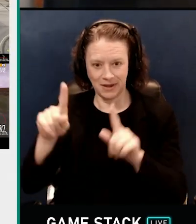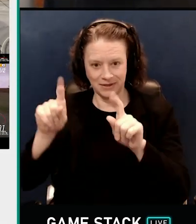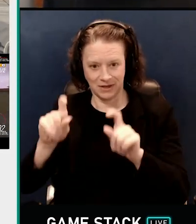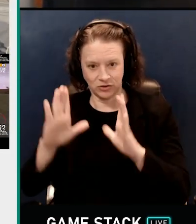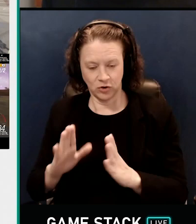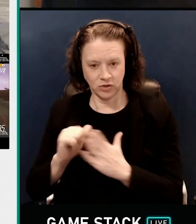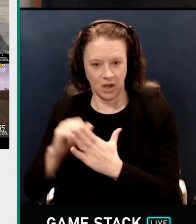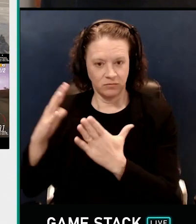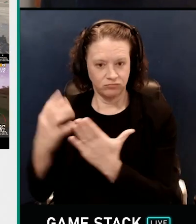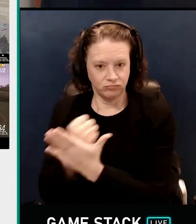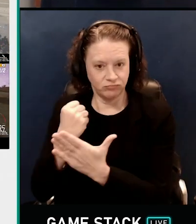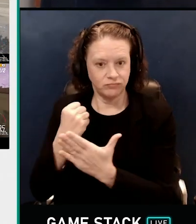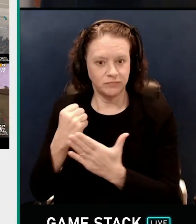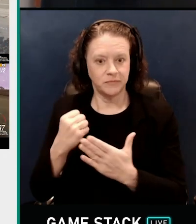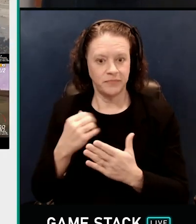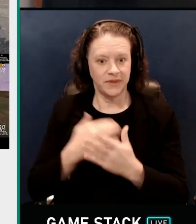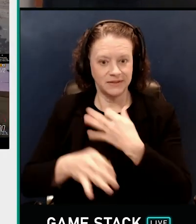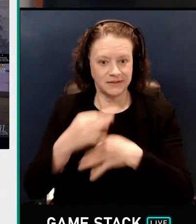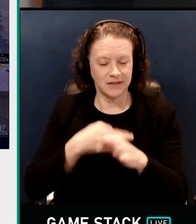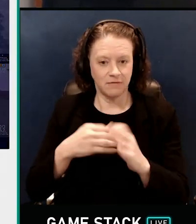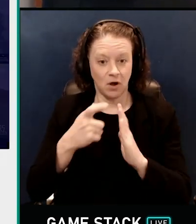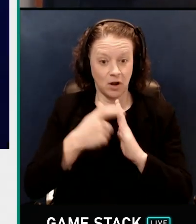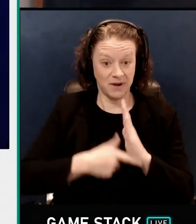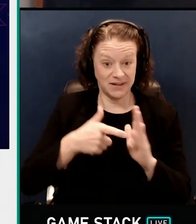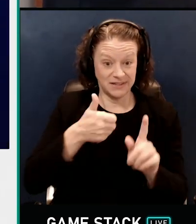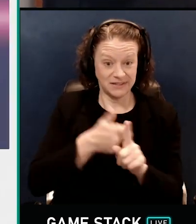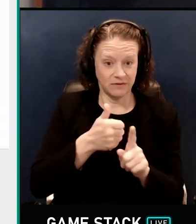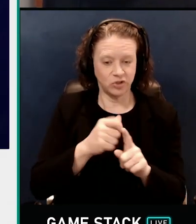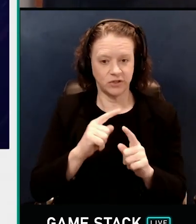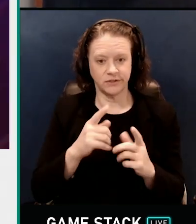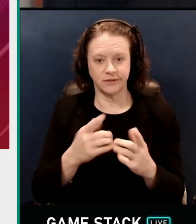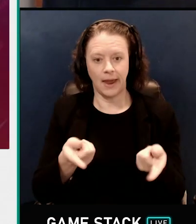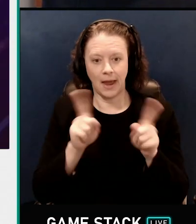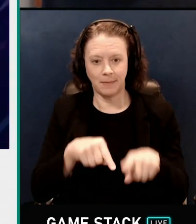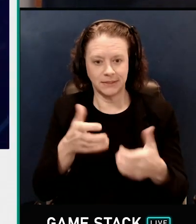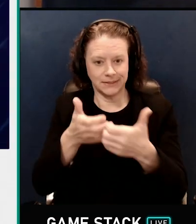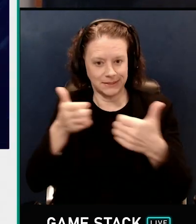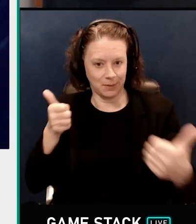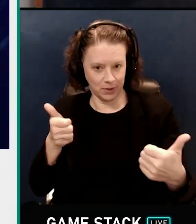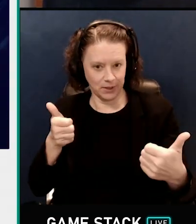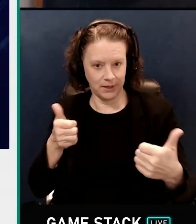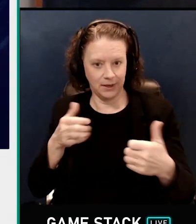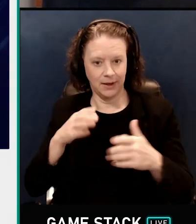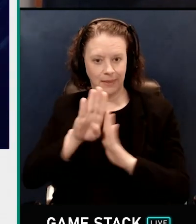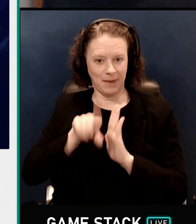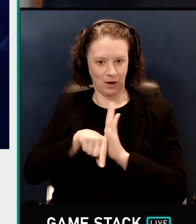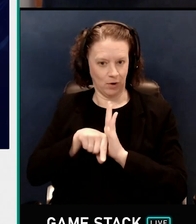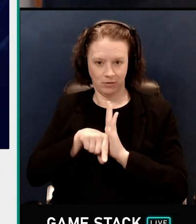and leverage by testers rather than automation being something that just happens very separately and happens in the background.